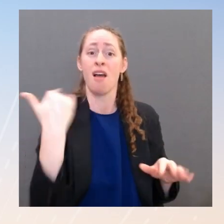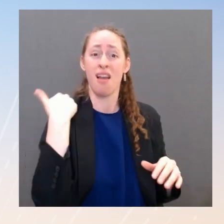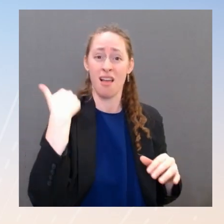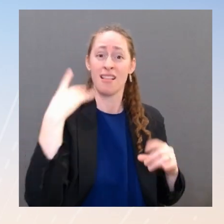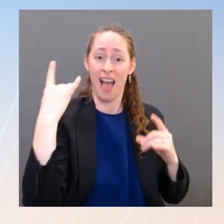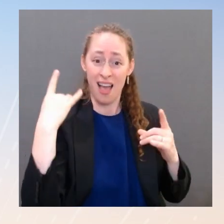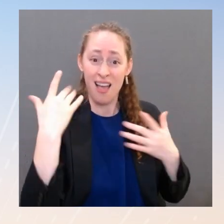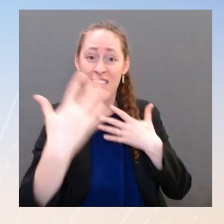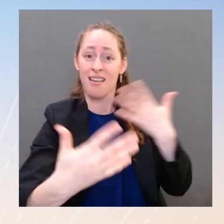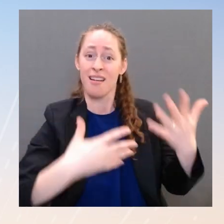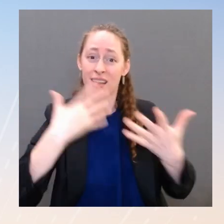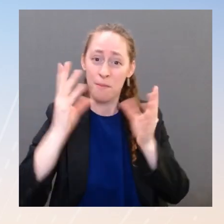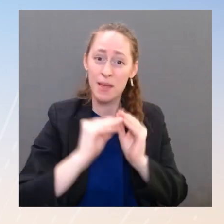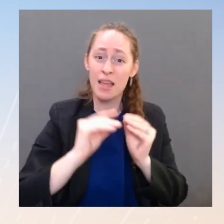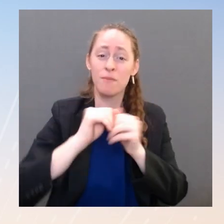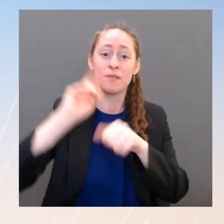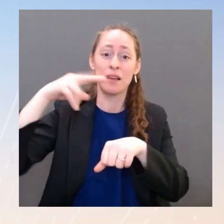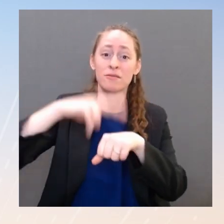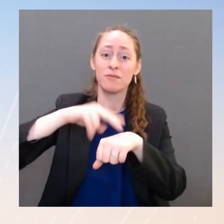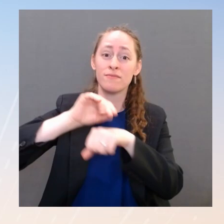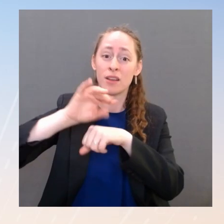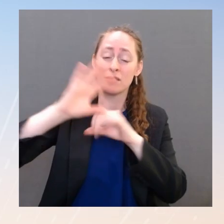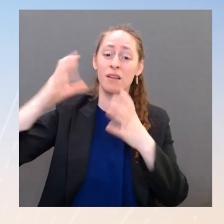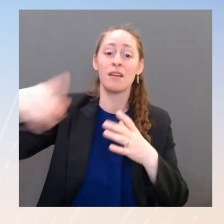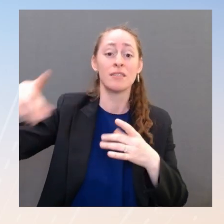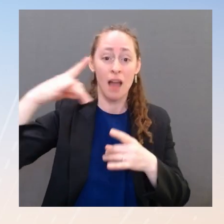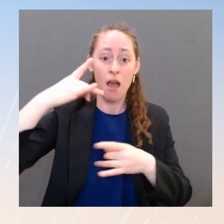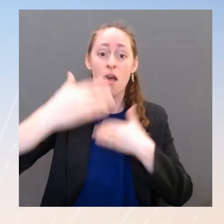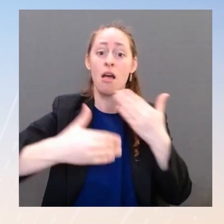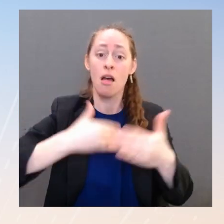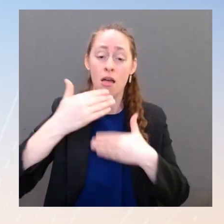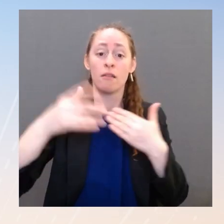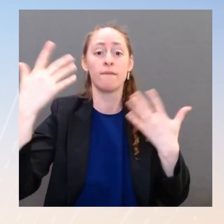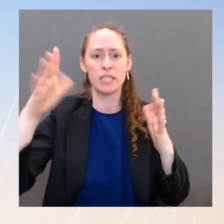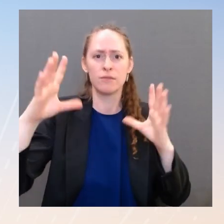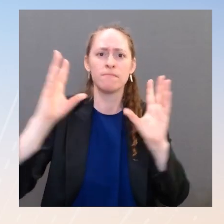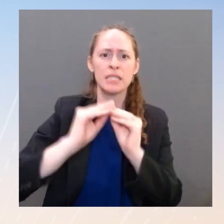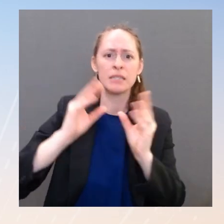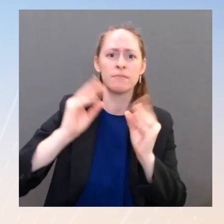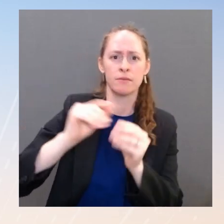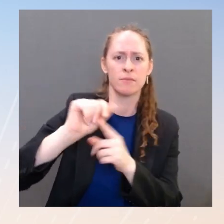have met with the Tice family in person on three occasions, including a meeting just last week.